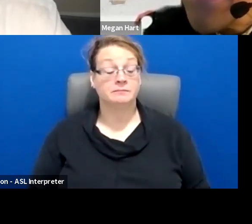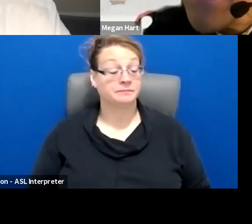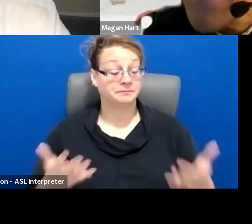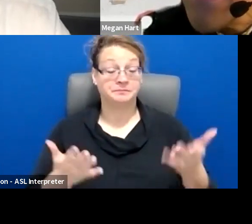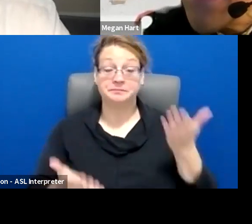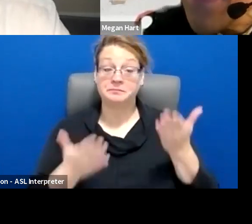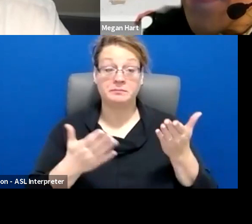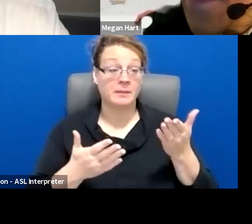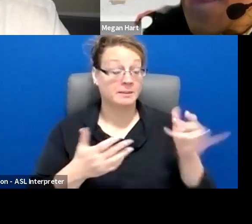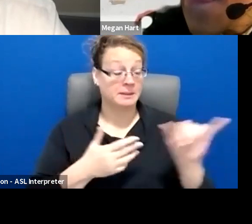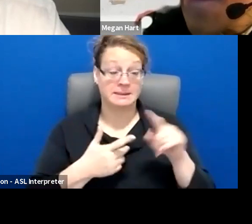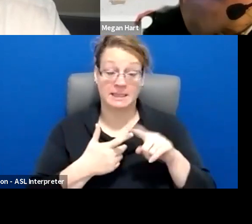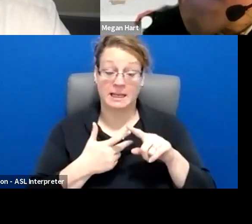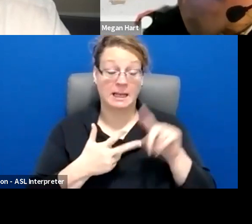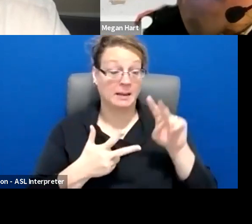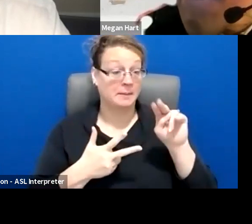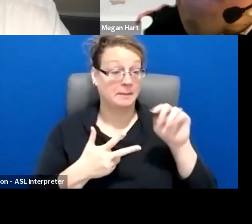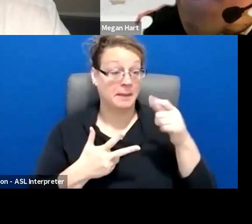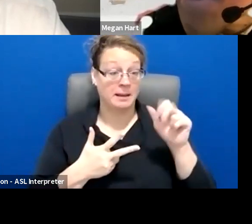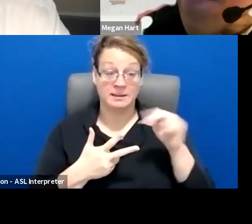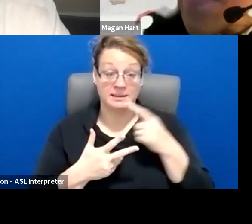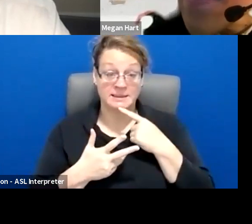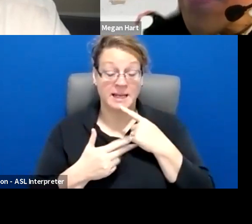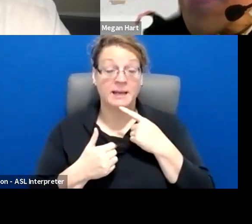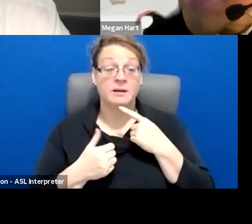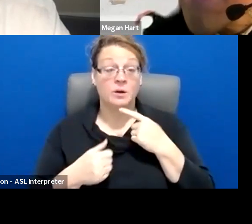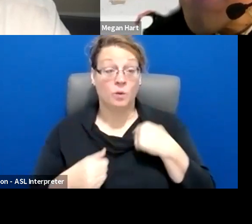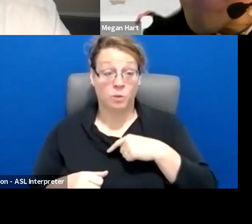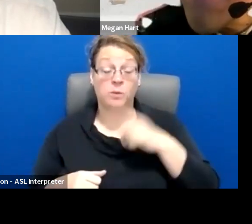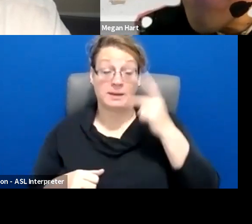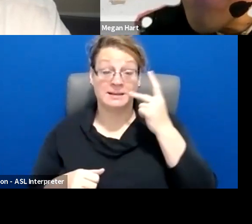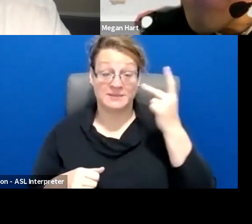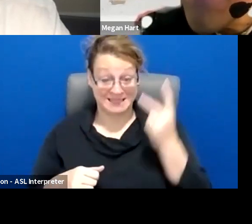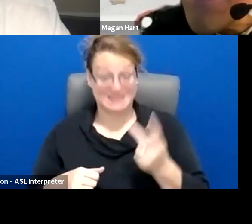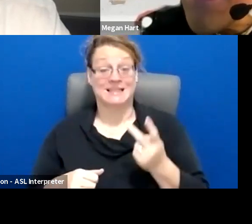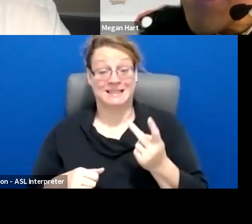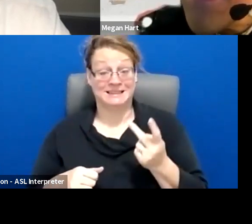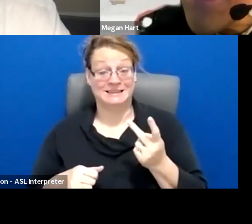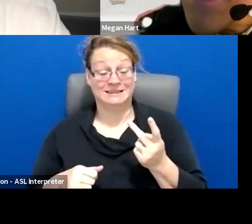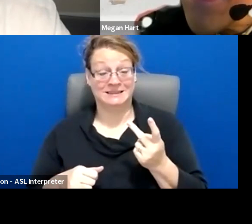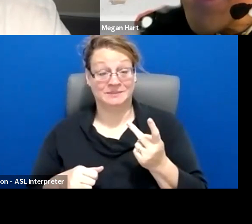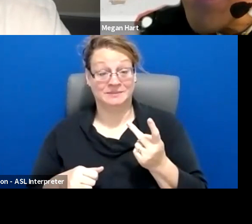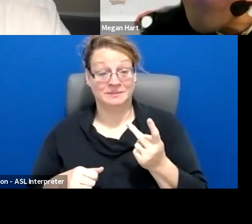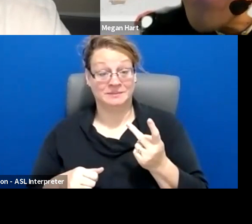What has made EY better since you have started to be more diverse in your workforce?